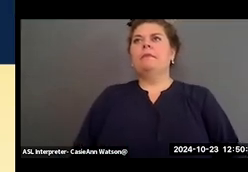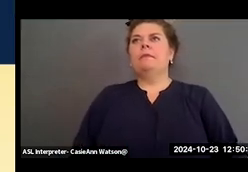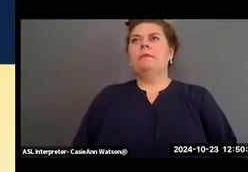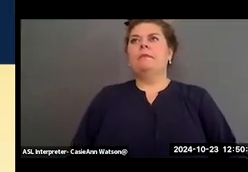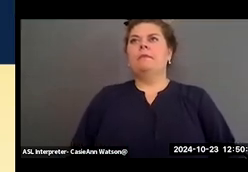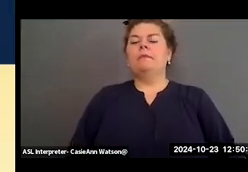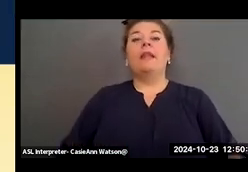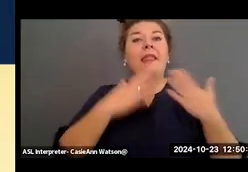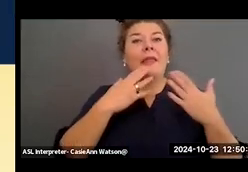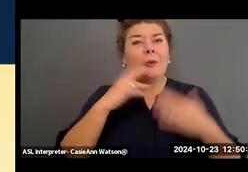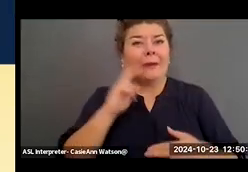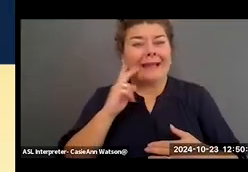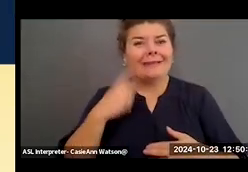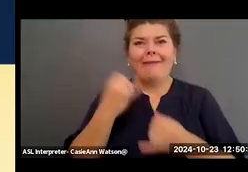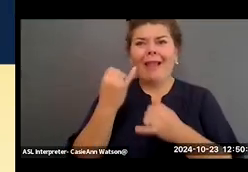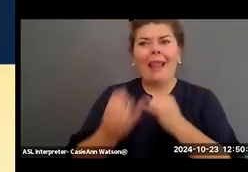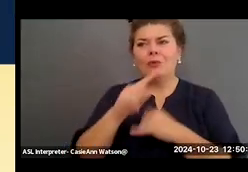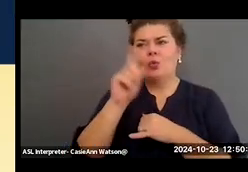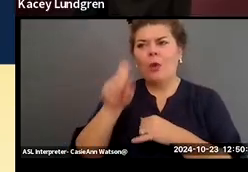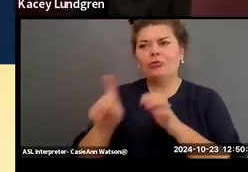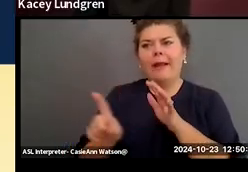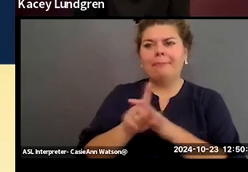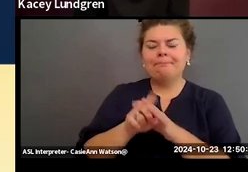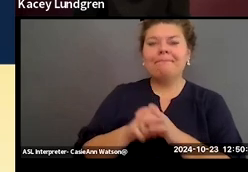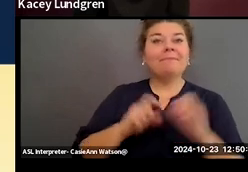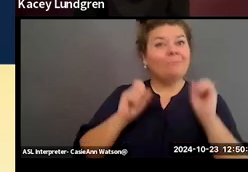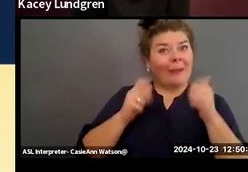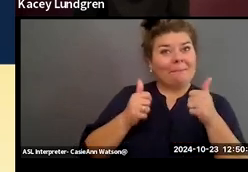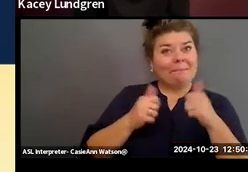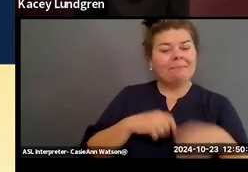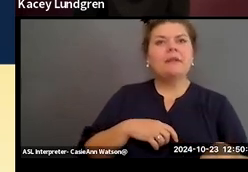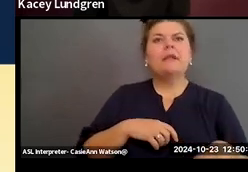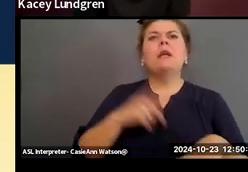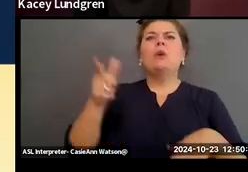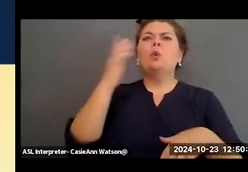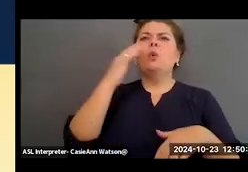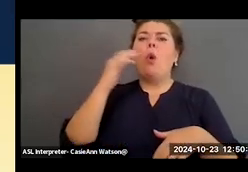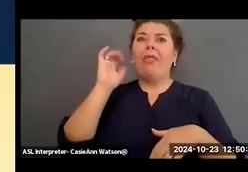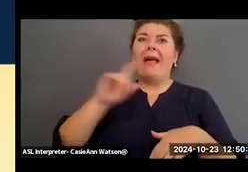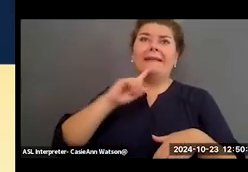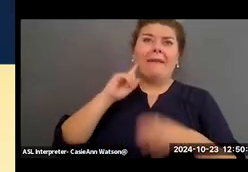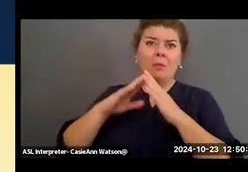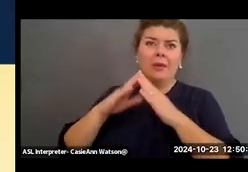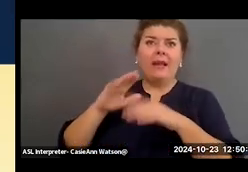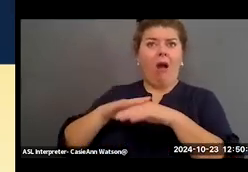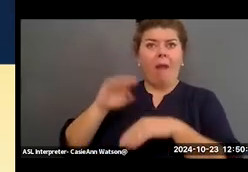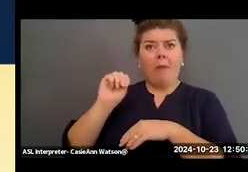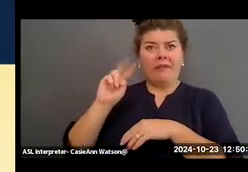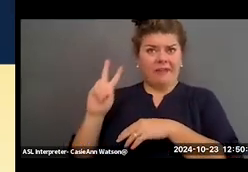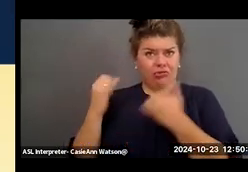[Erin] Thank you, Kasey. We have one more question. Yes. [Erin] Do you know how big is the deaf community at Martha's Vineyard now?